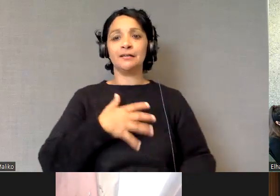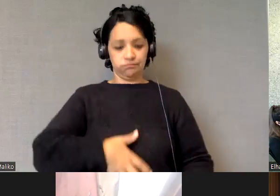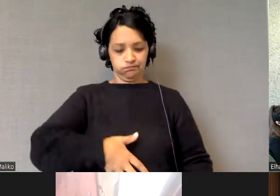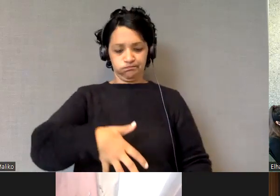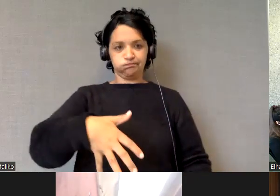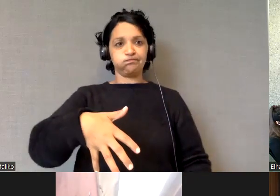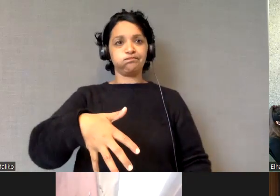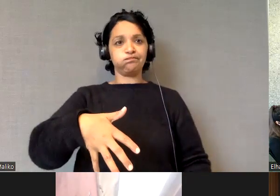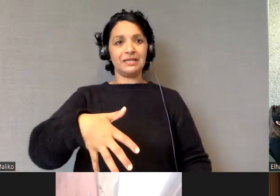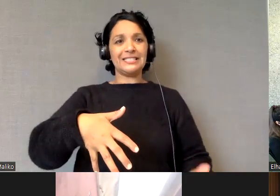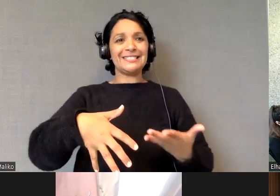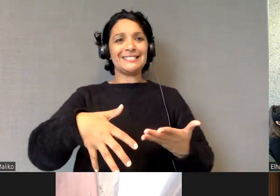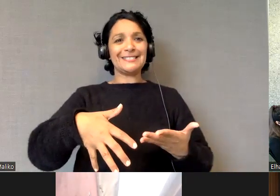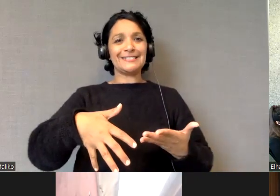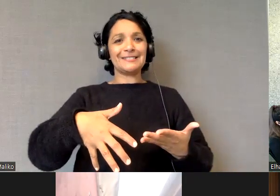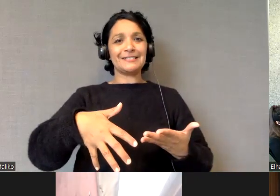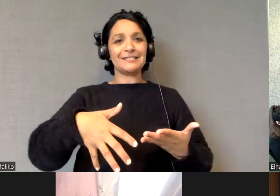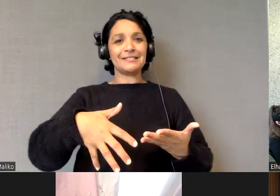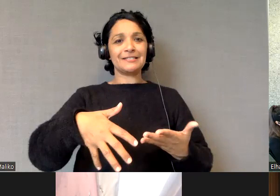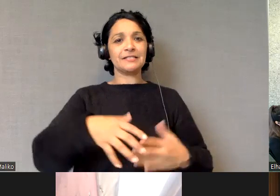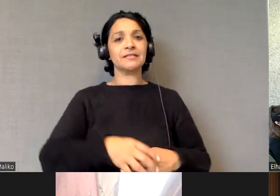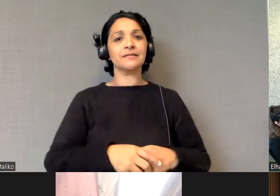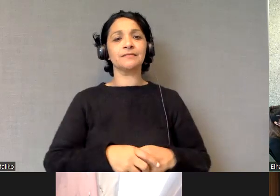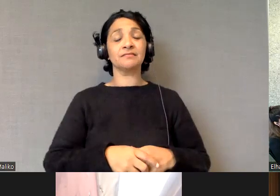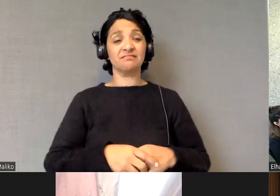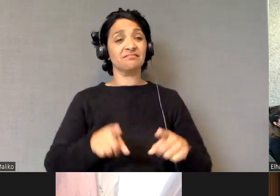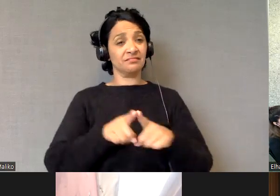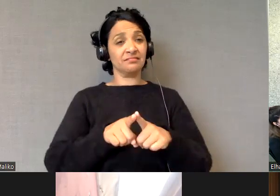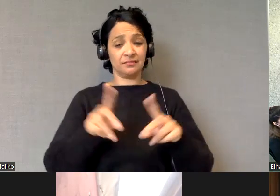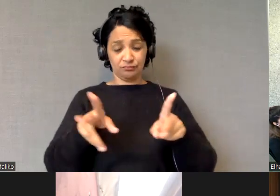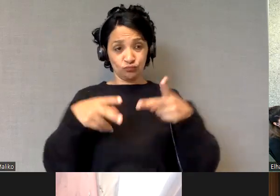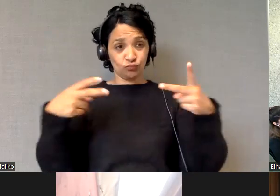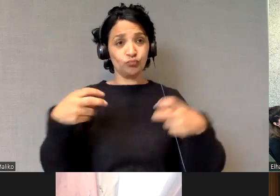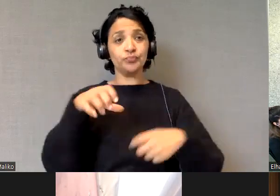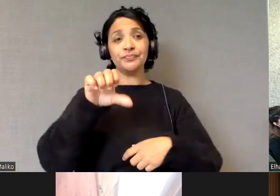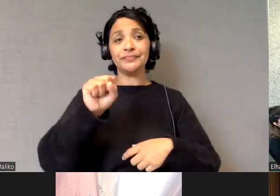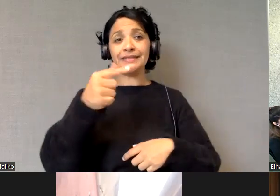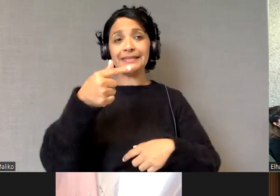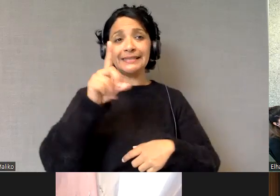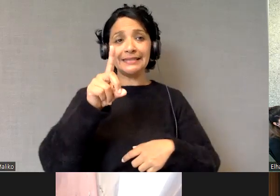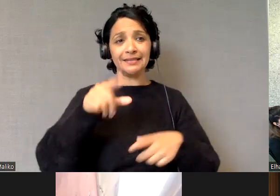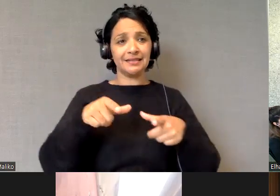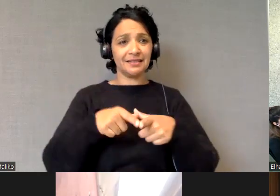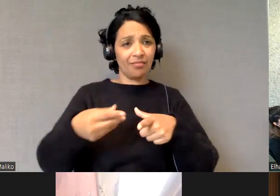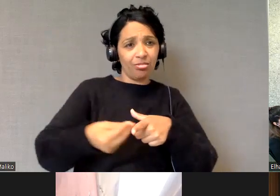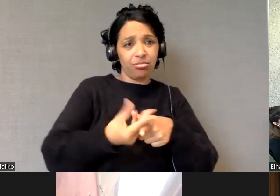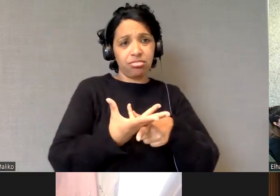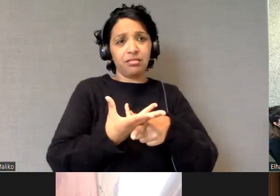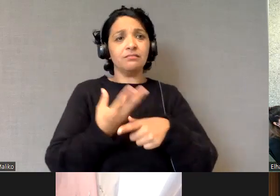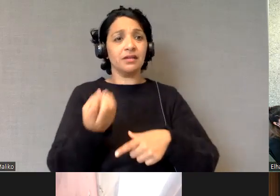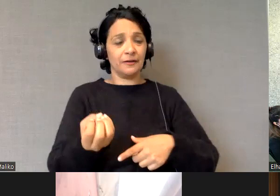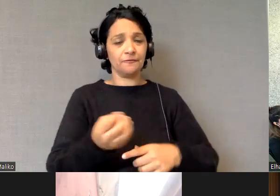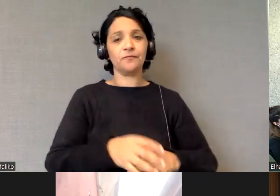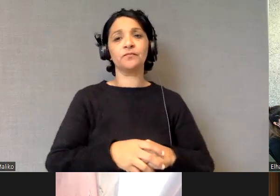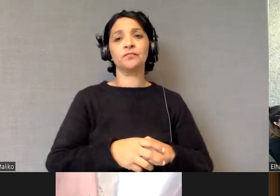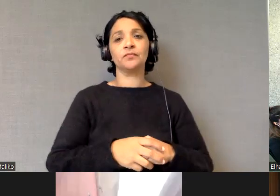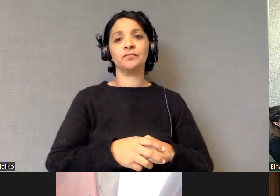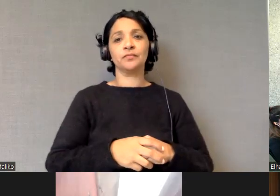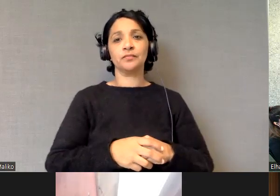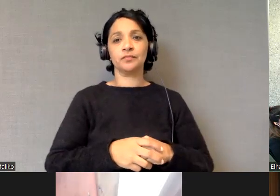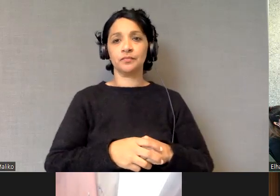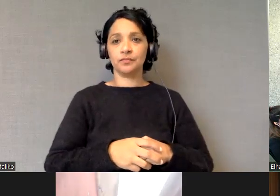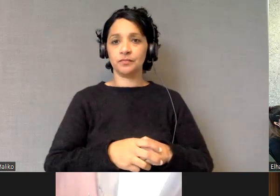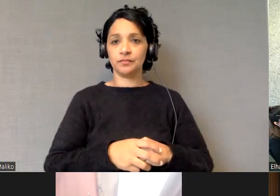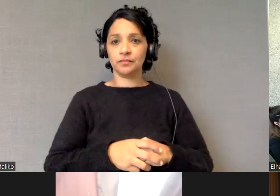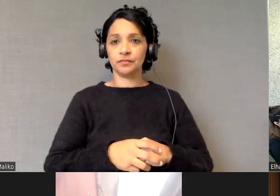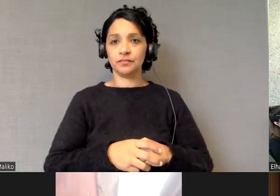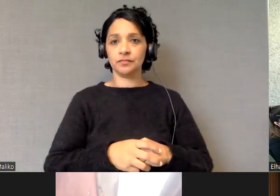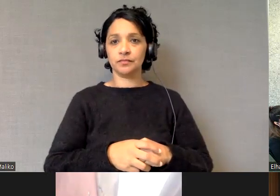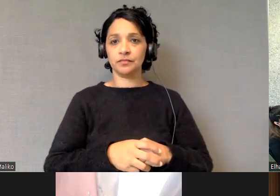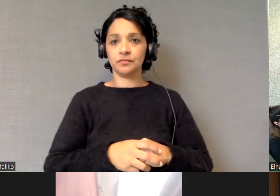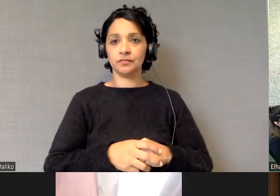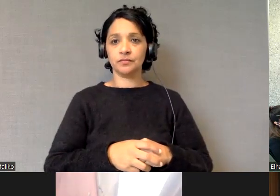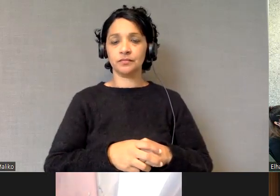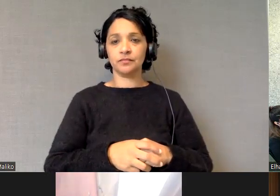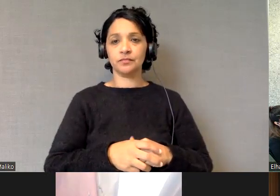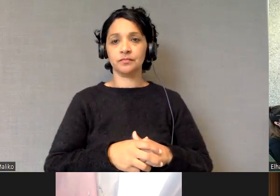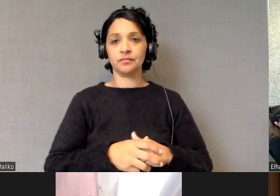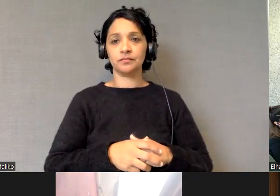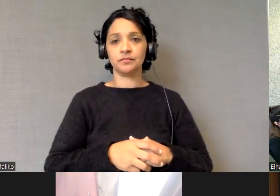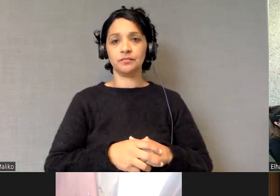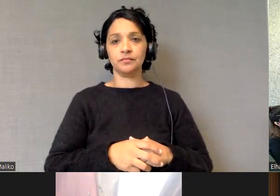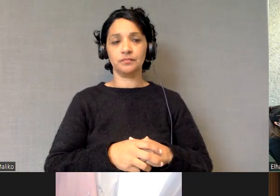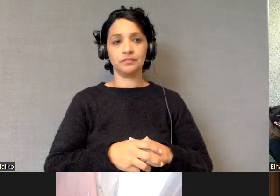that have led them to STD, sexual transmittable diseases, and this has exposed them to lower